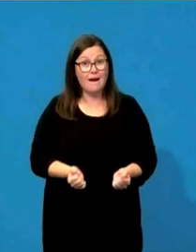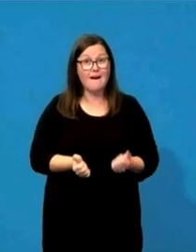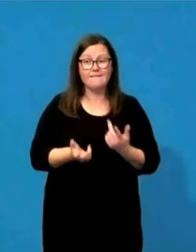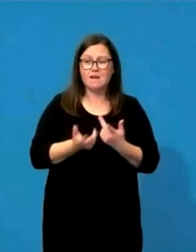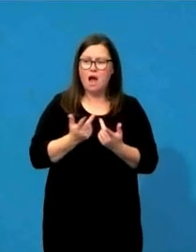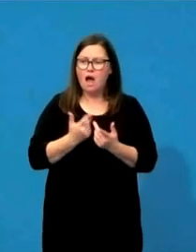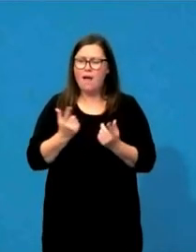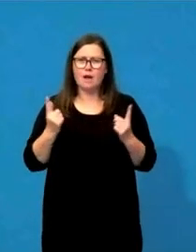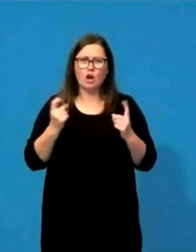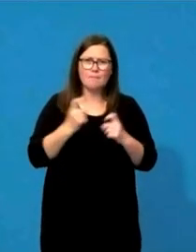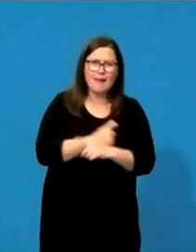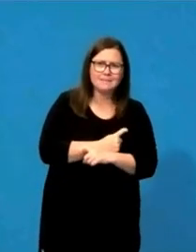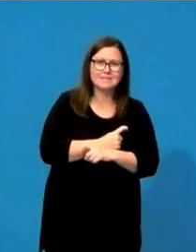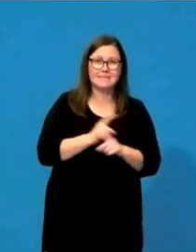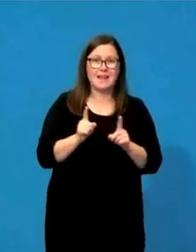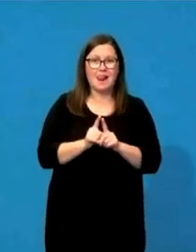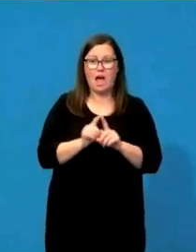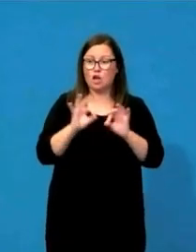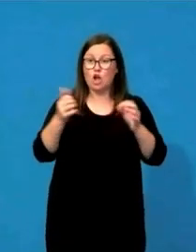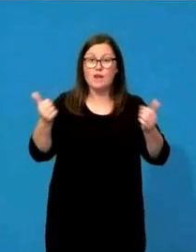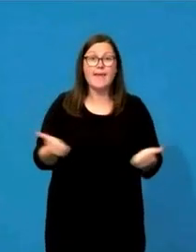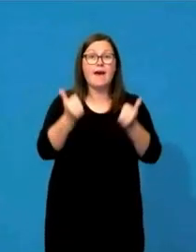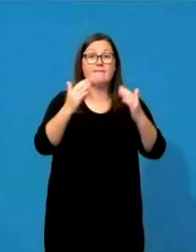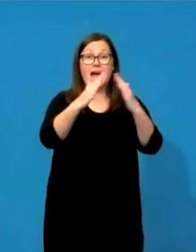of housing for a staff member to deliver on those services?